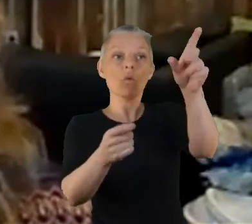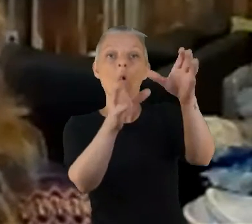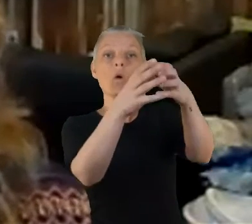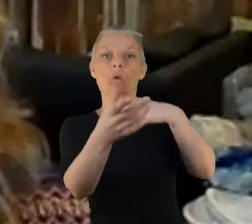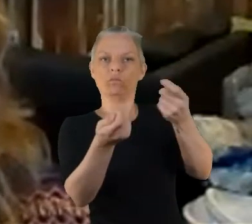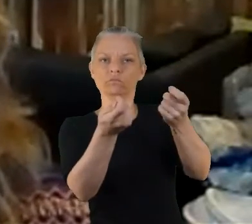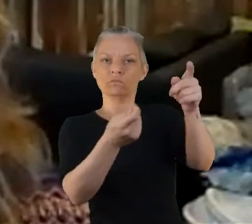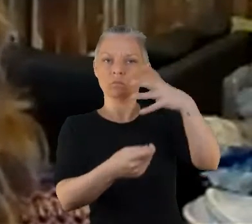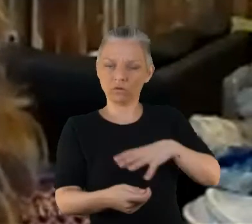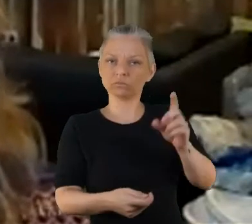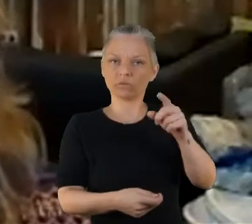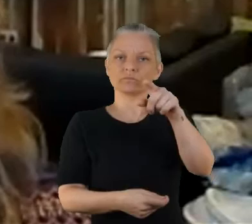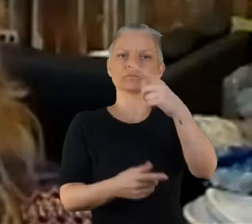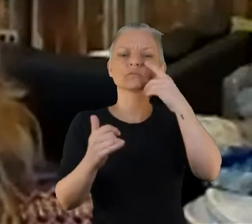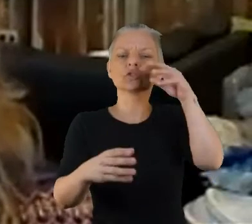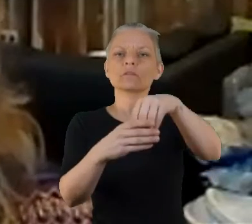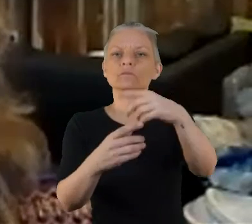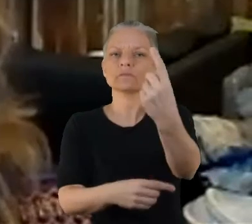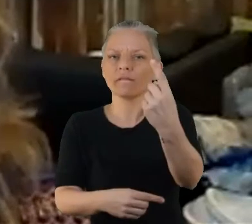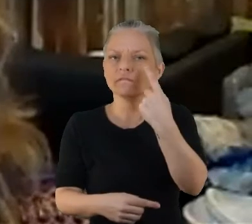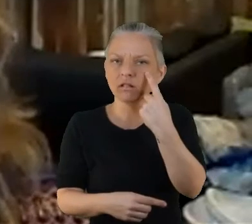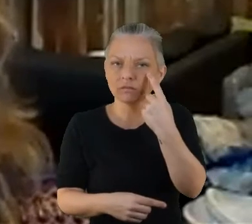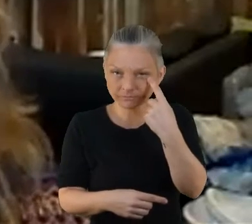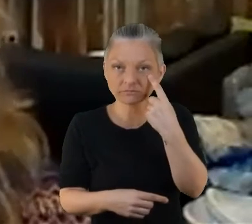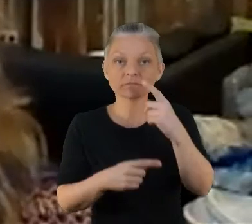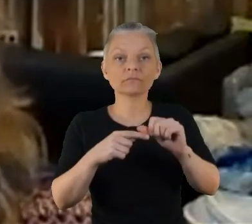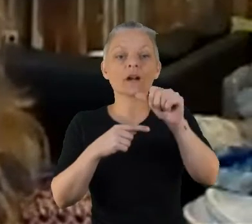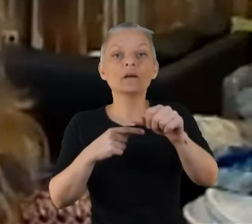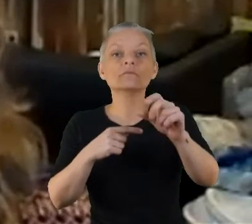resource if you’re the person holding it or the organisation wanting to do it. So checking in with